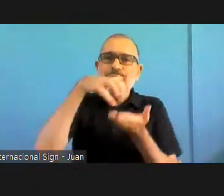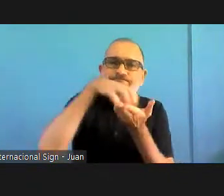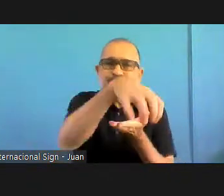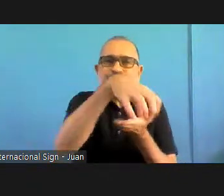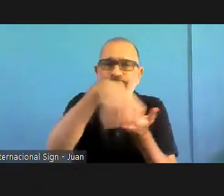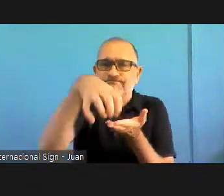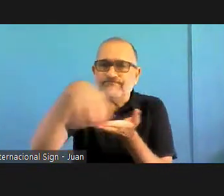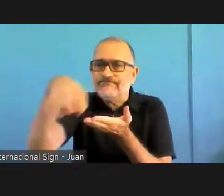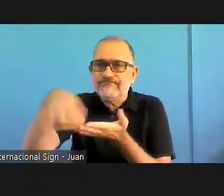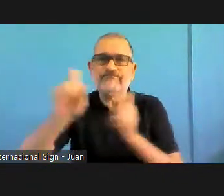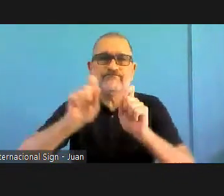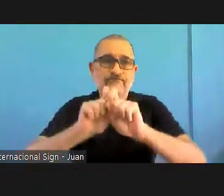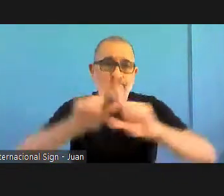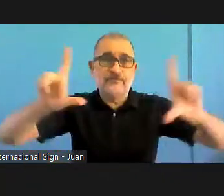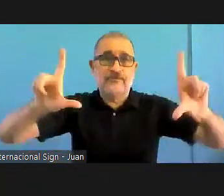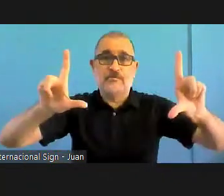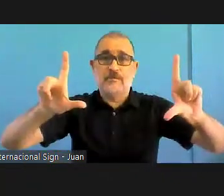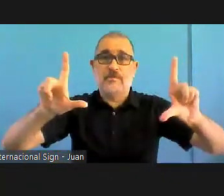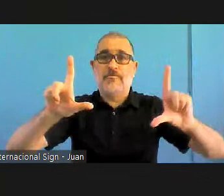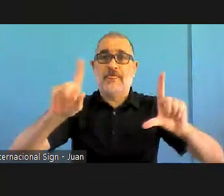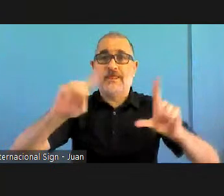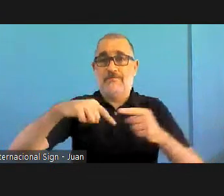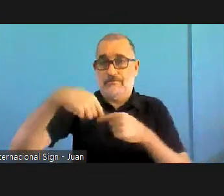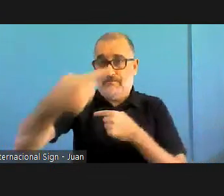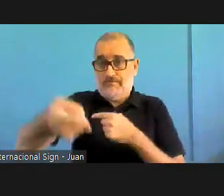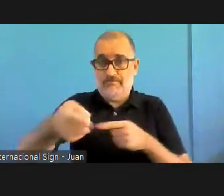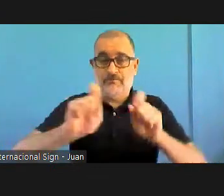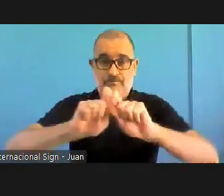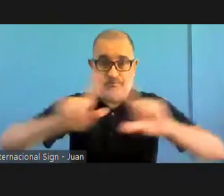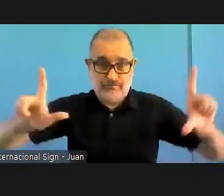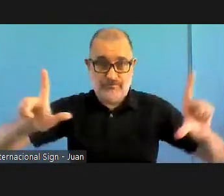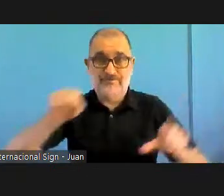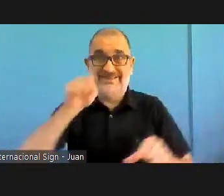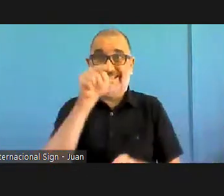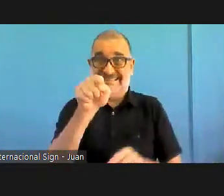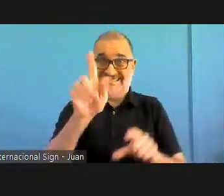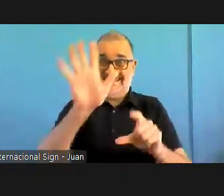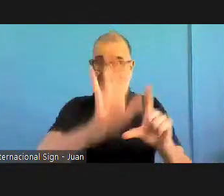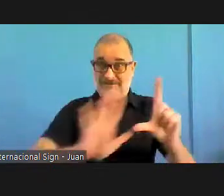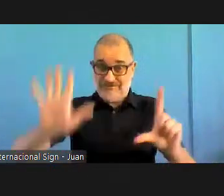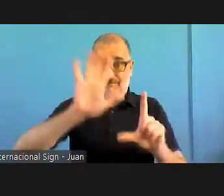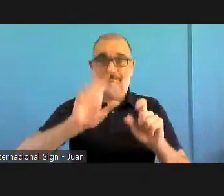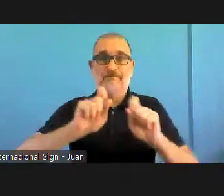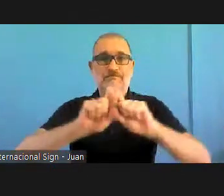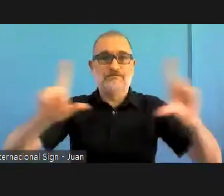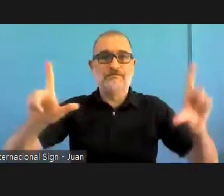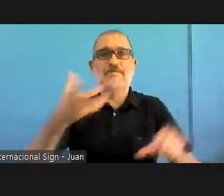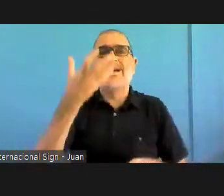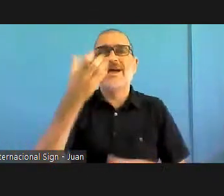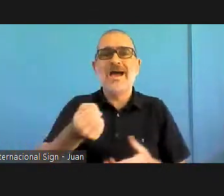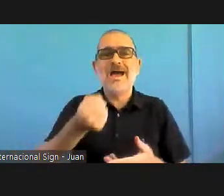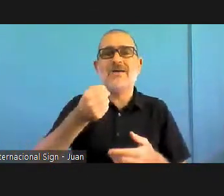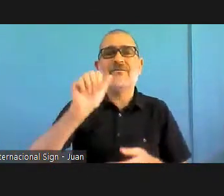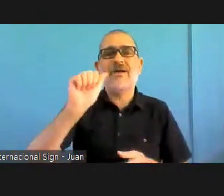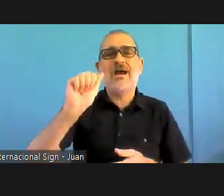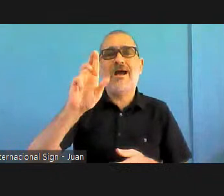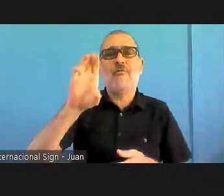of overall service delivery , looking at leadership and governance, or